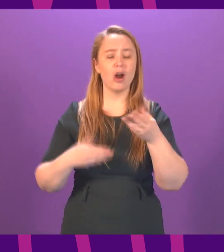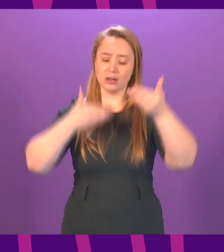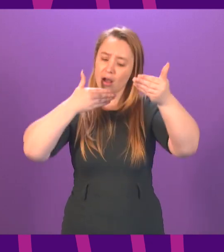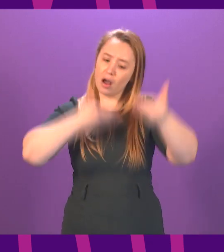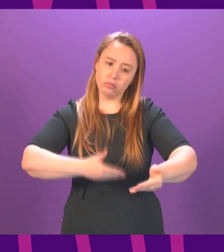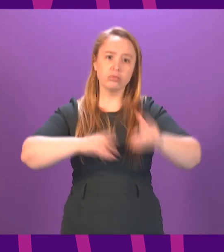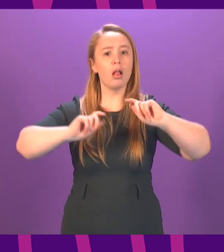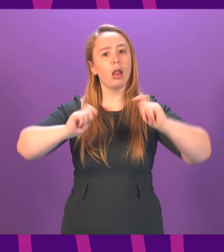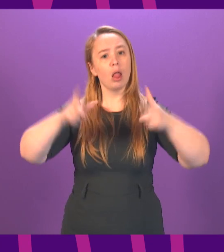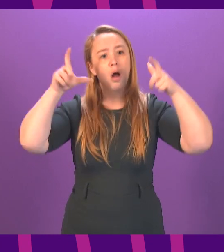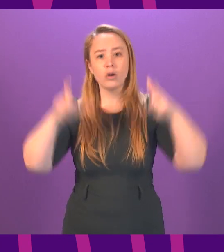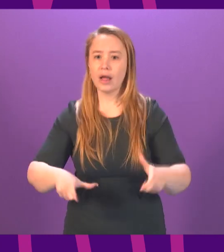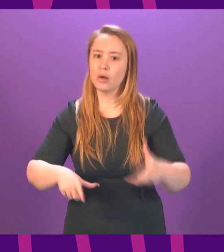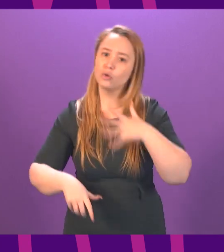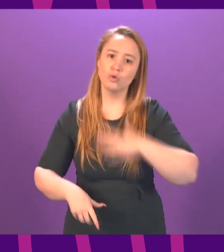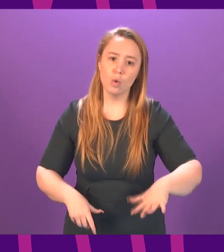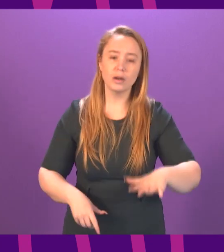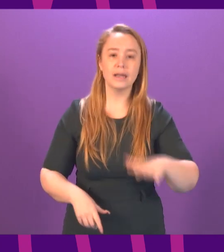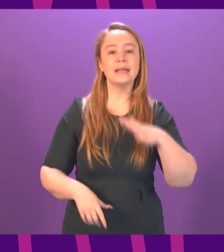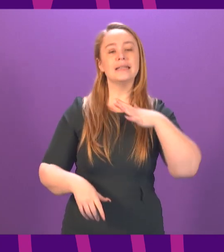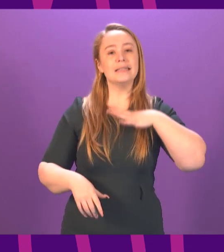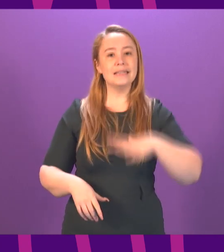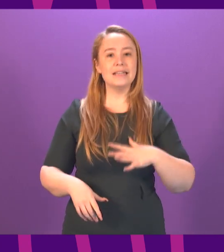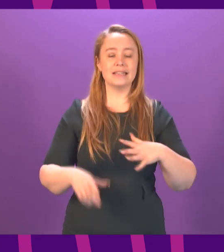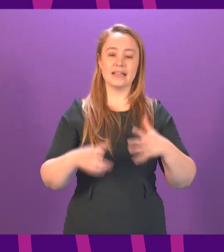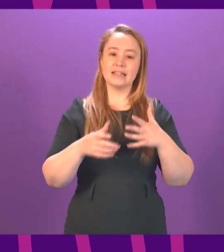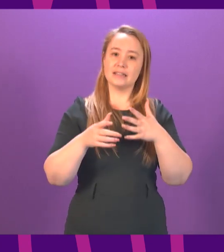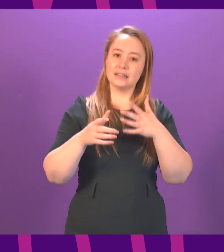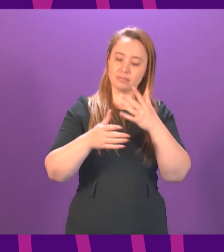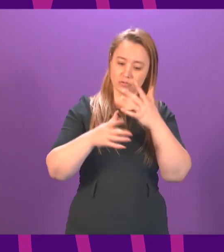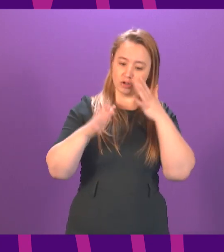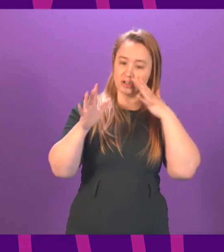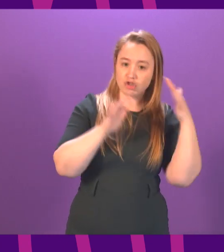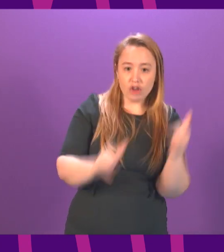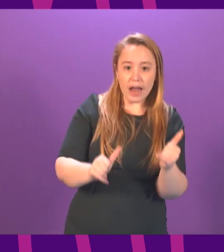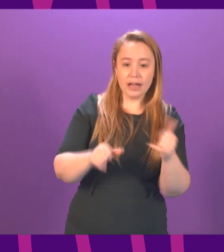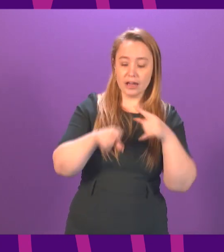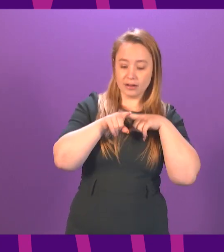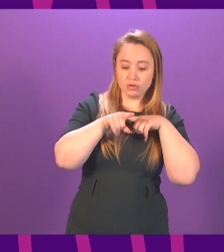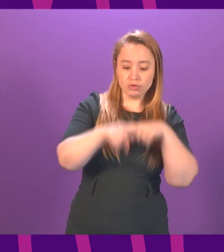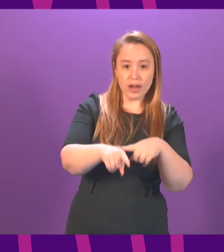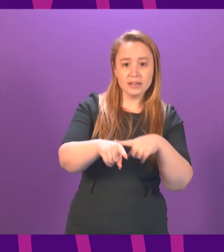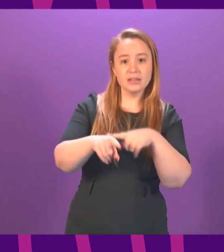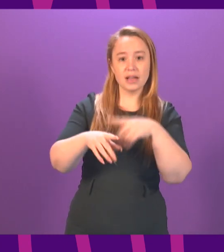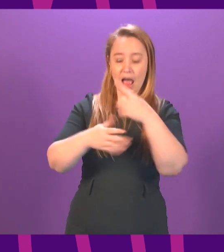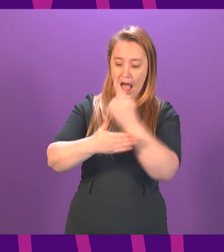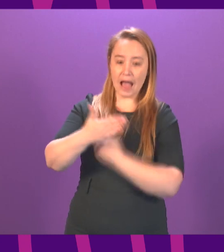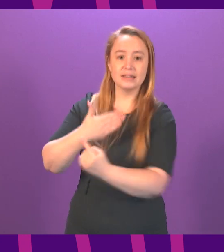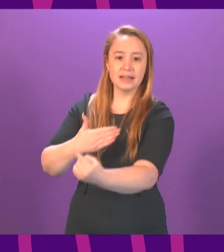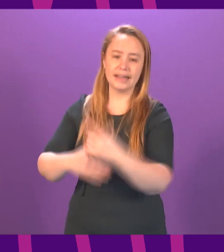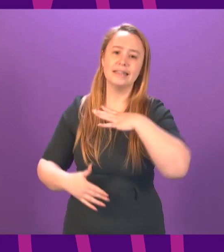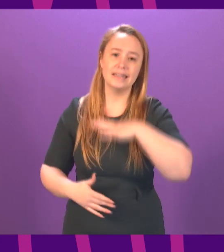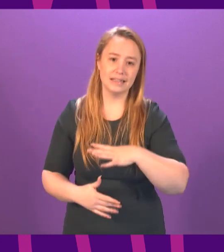a functioning test, trace and isolate system. That is not what we have in Scotland today. Last year,